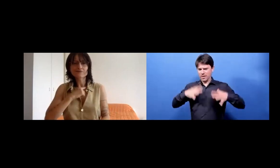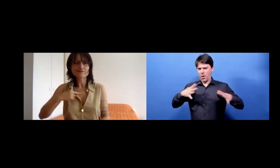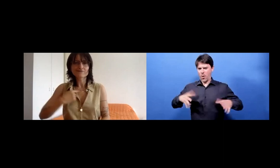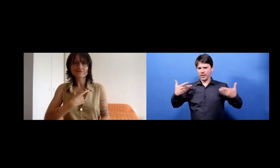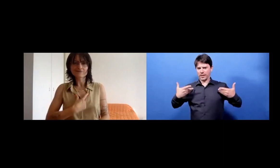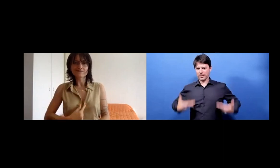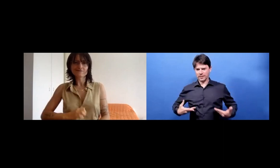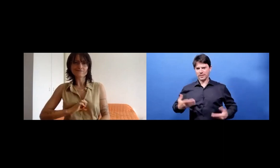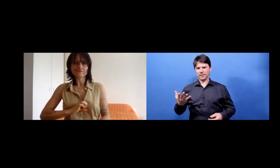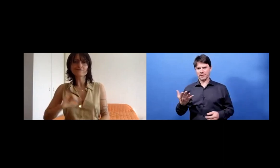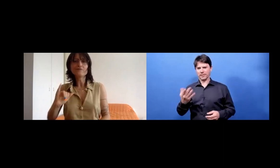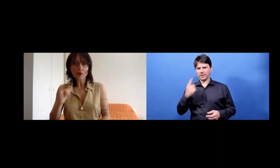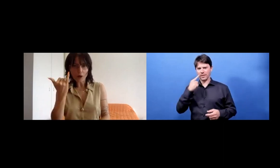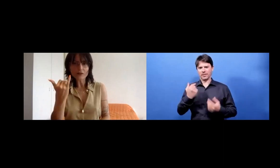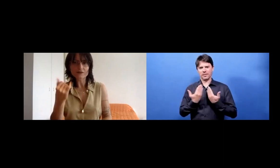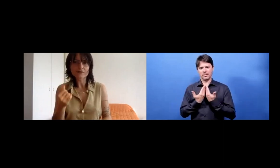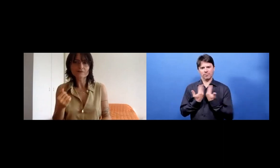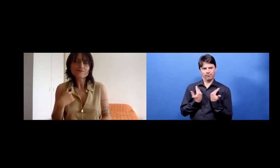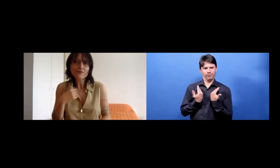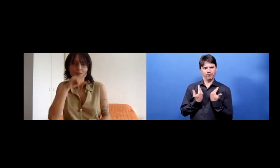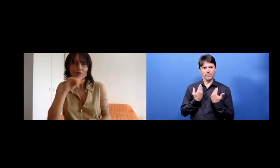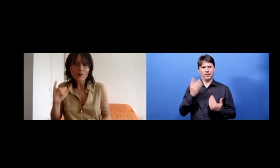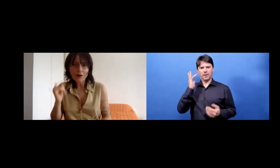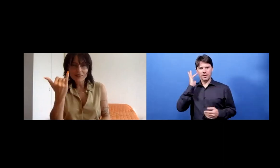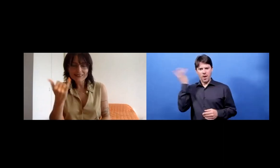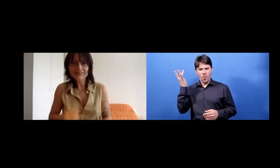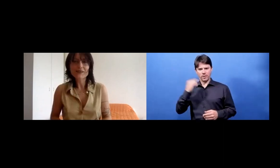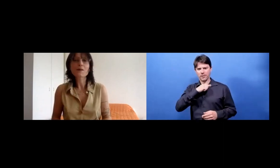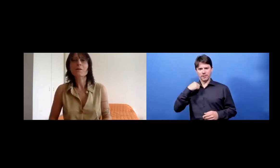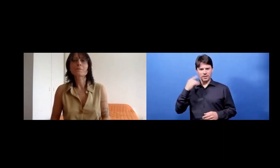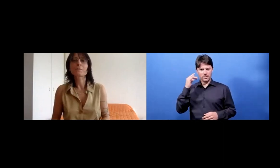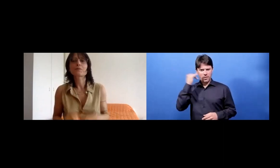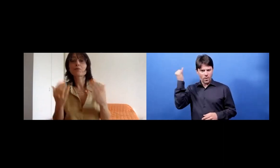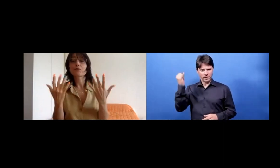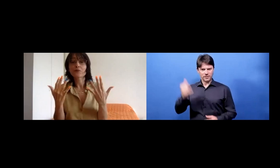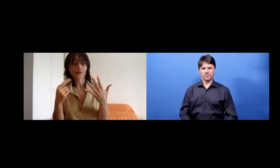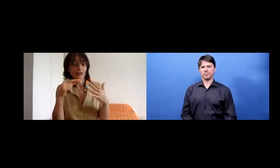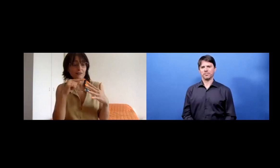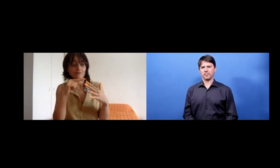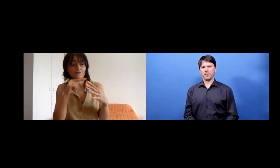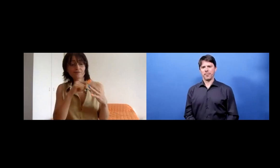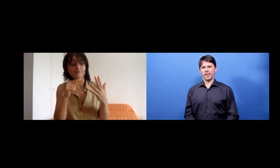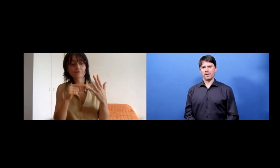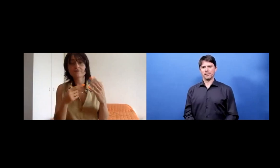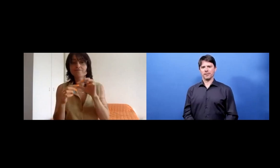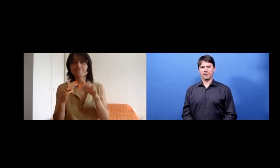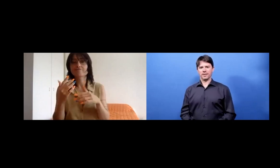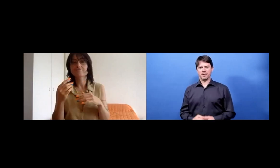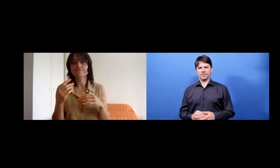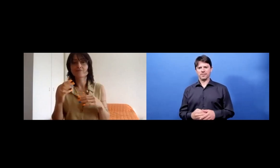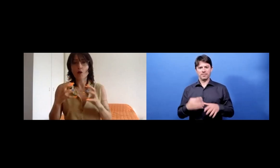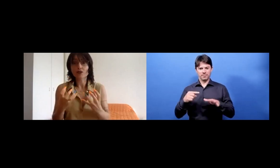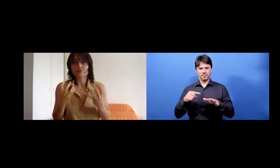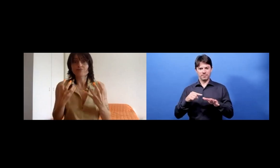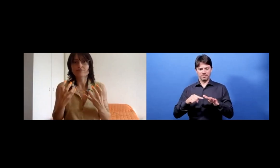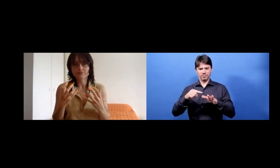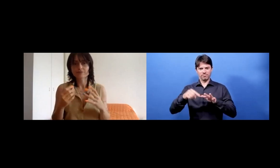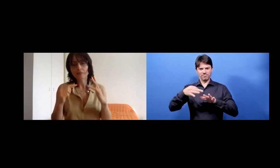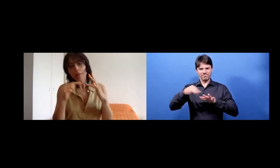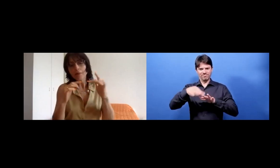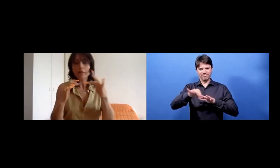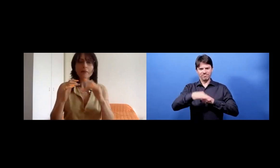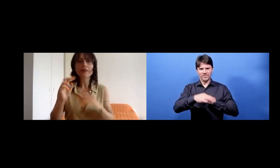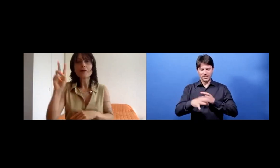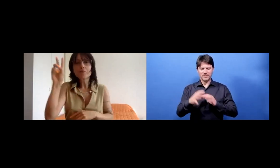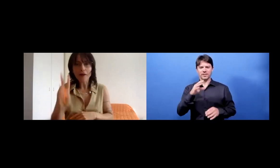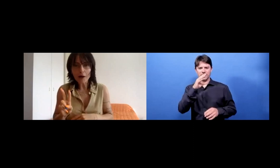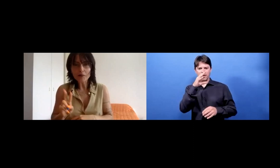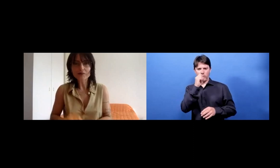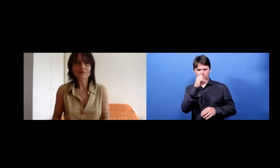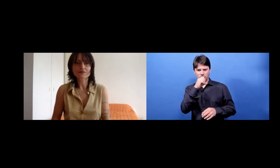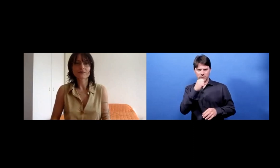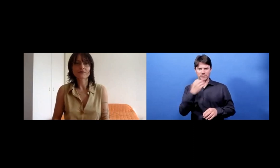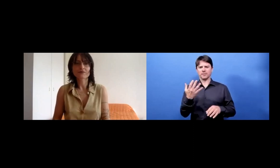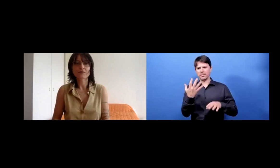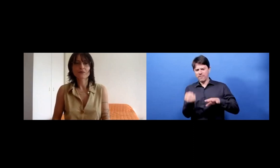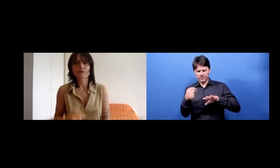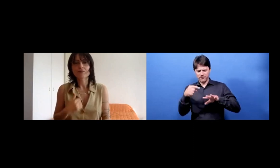I also have necklaces in gold, I love gold. My nails are a bright orange and a few nails are bright blue.